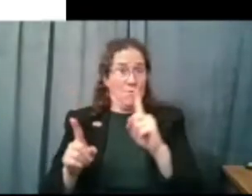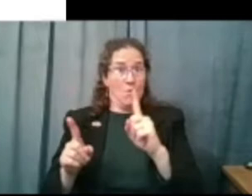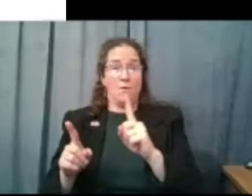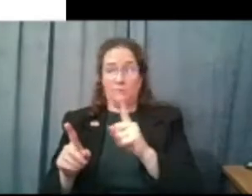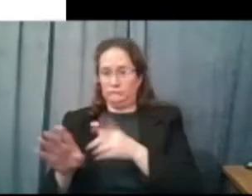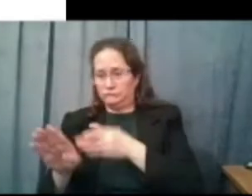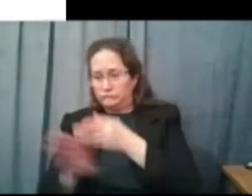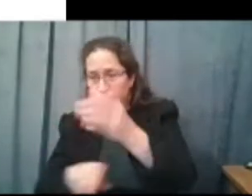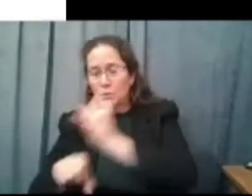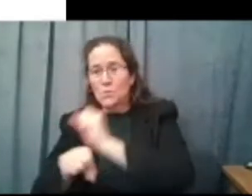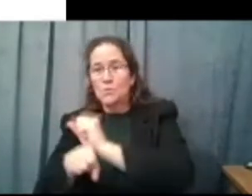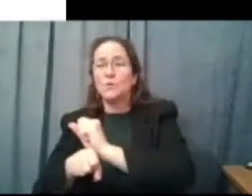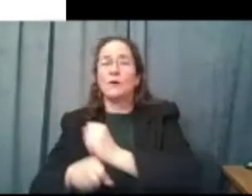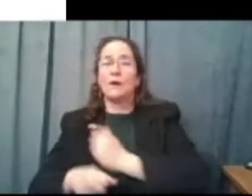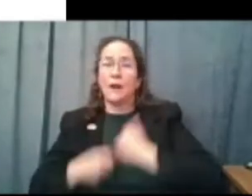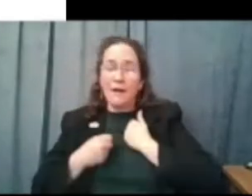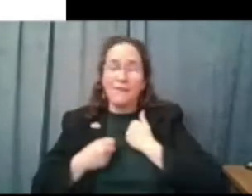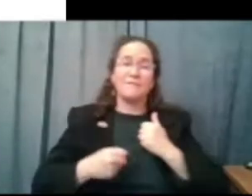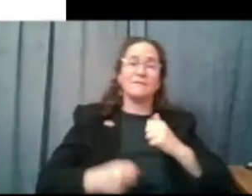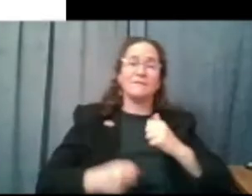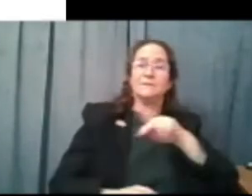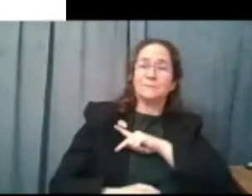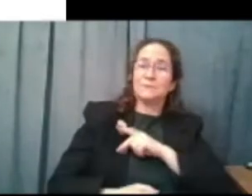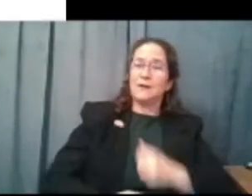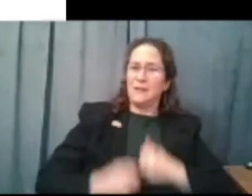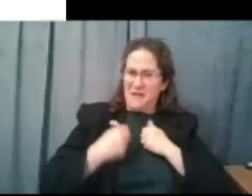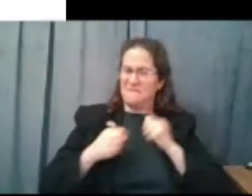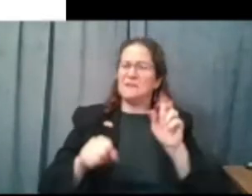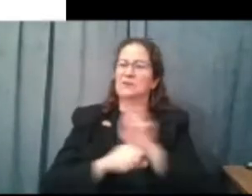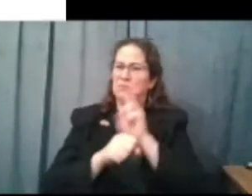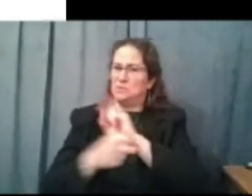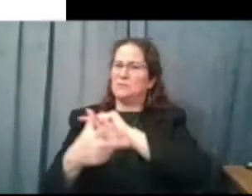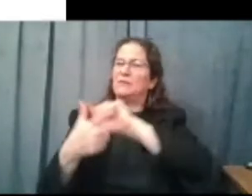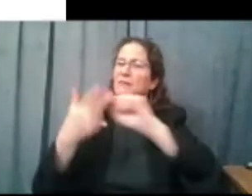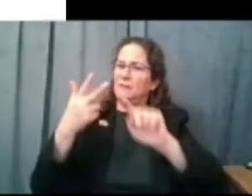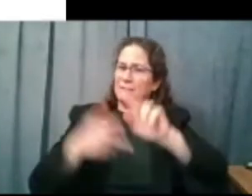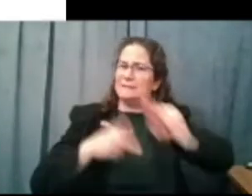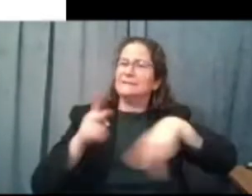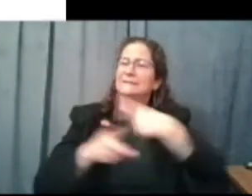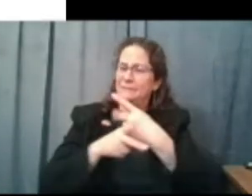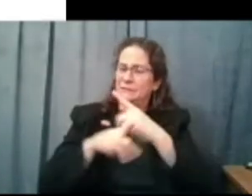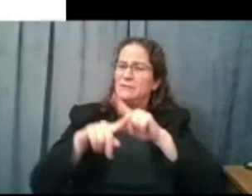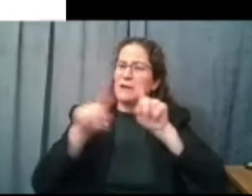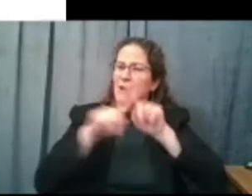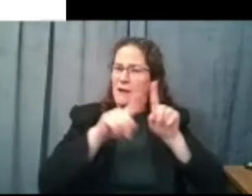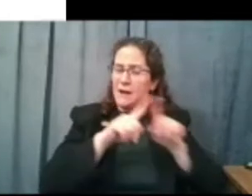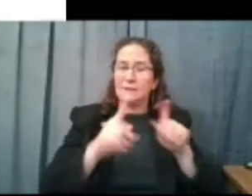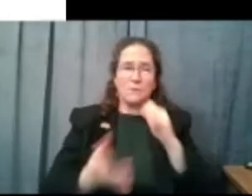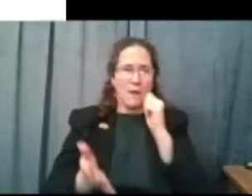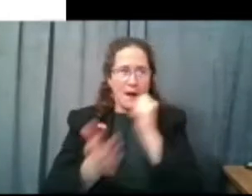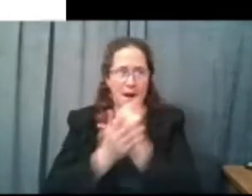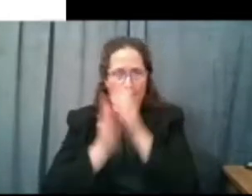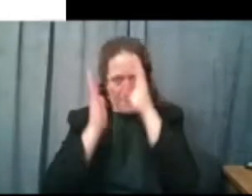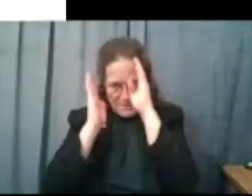just to stay focused on the task at hand and therein prioritize those things that need to get done